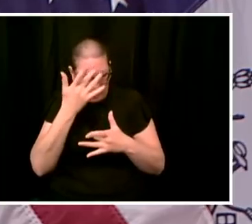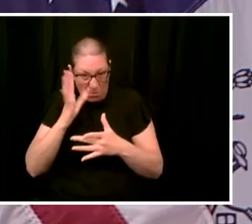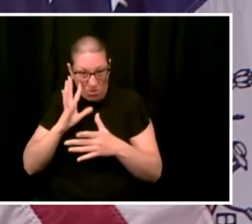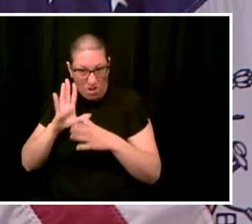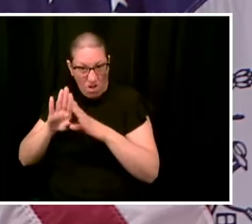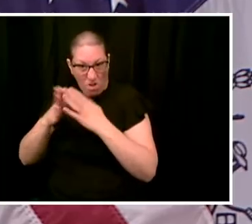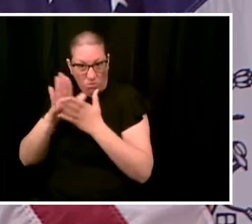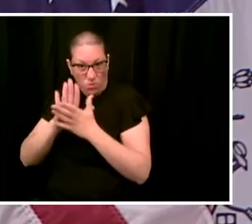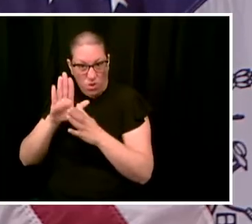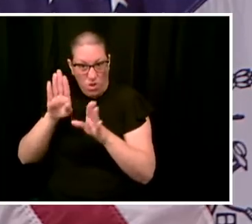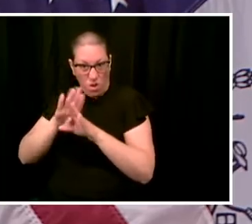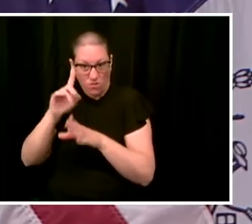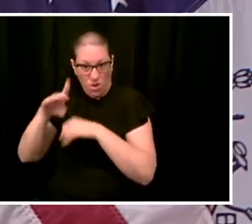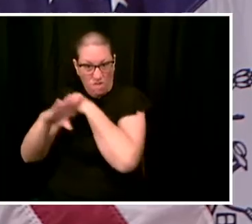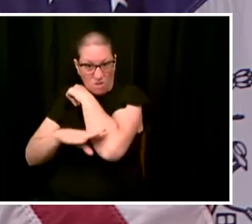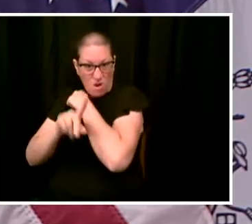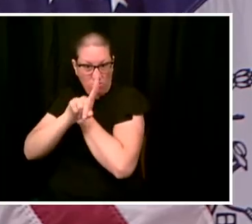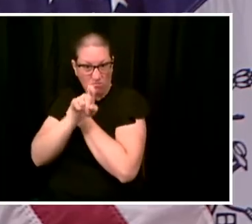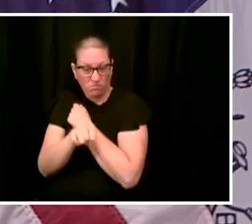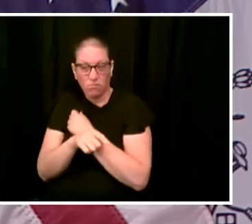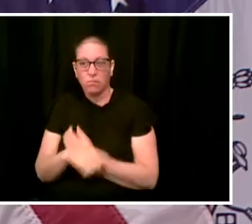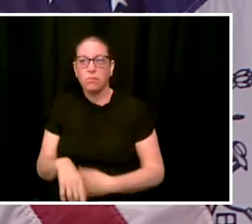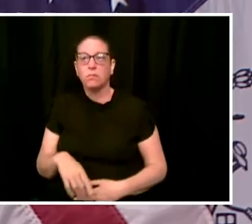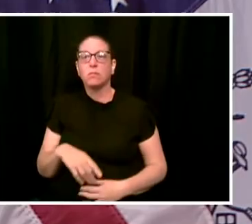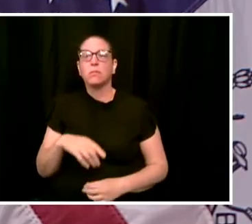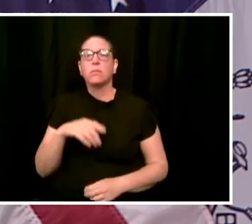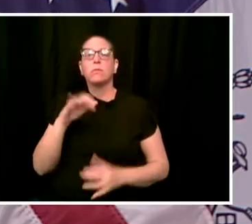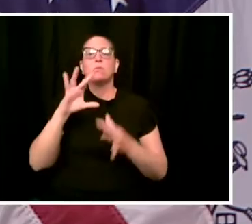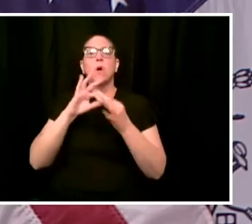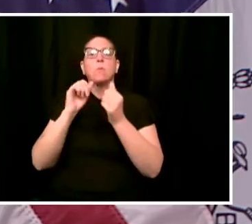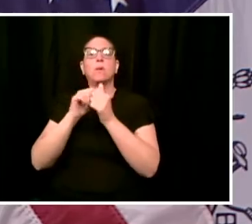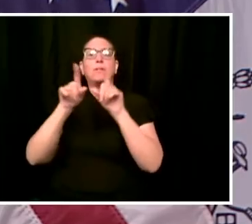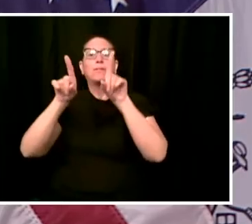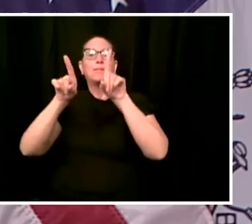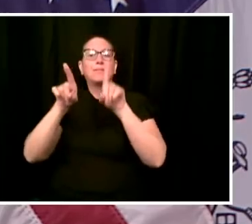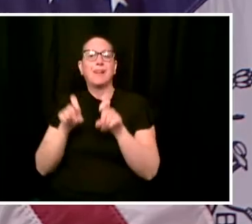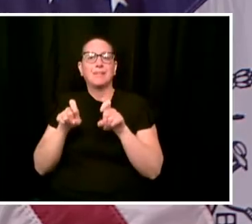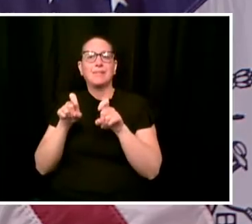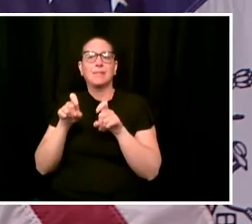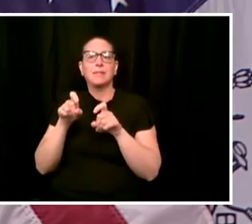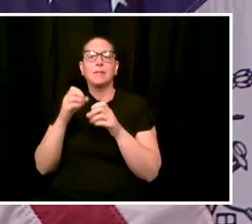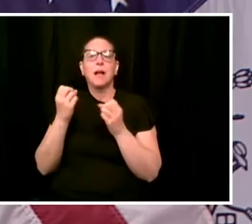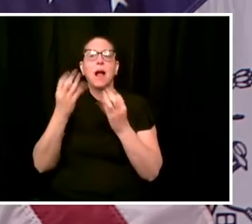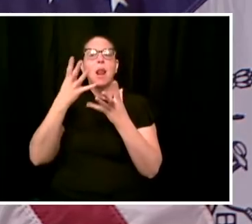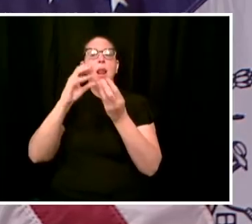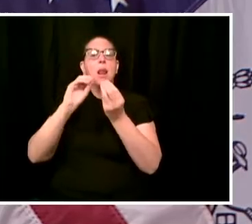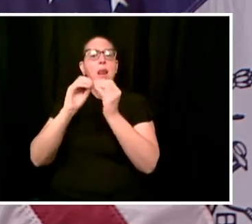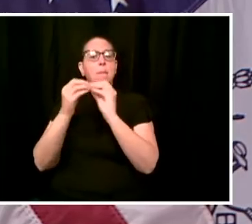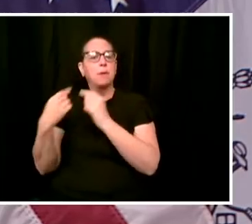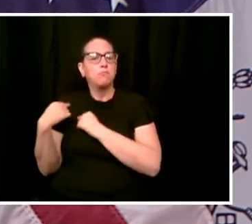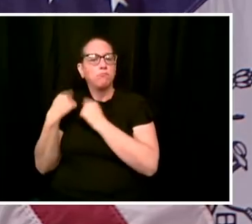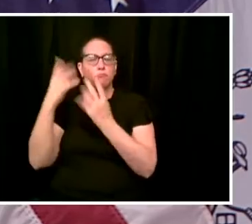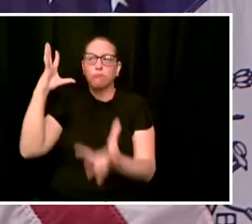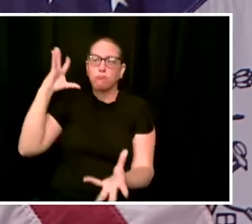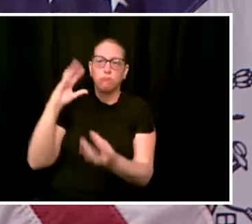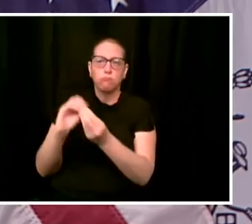US MAY HAVE A QUESTION ON TESTING. WONDERING GIVE US AN DAN TND IF THE GUIDANCE HAS CHAUNGED?